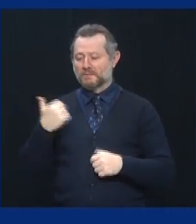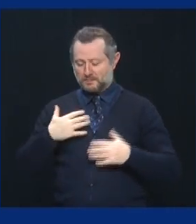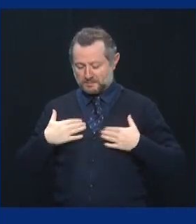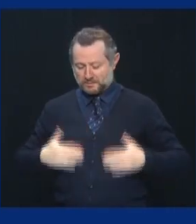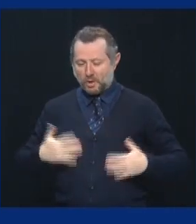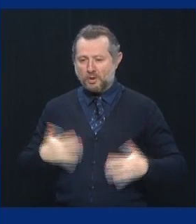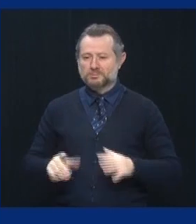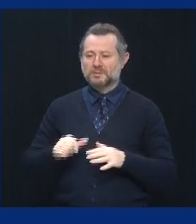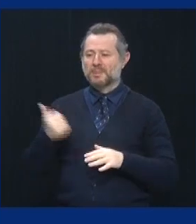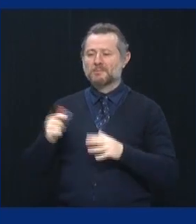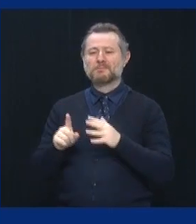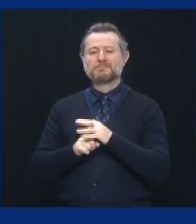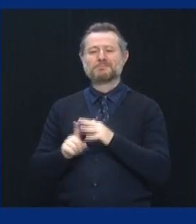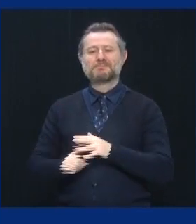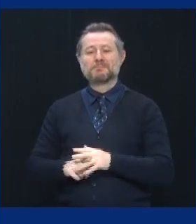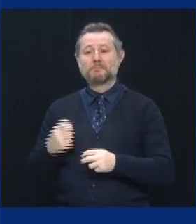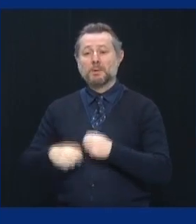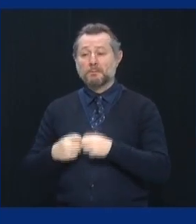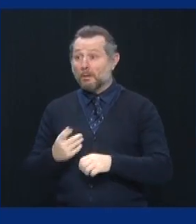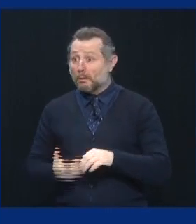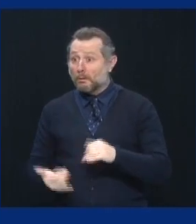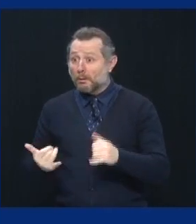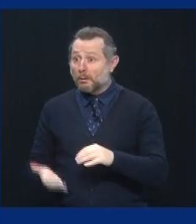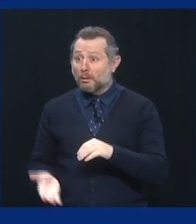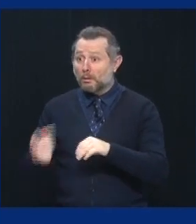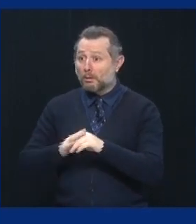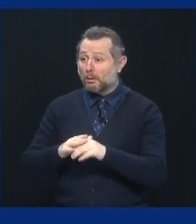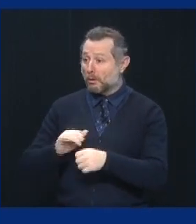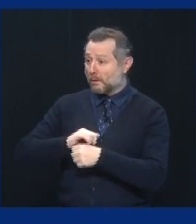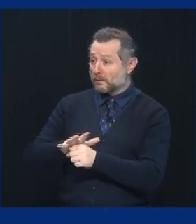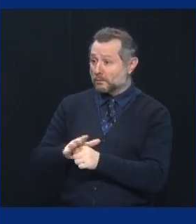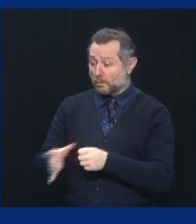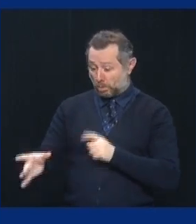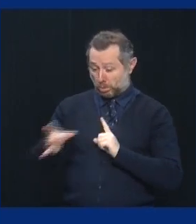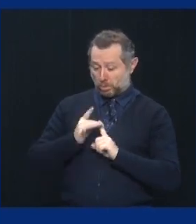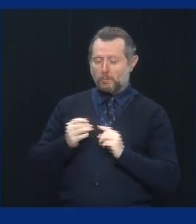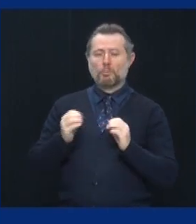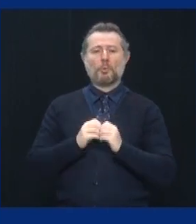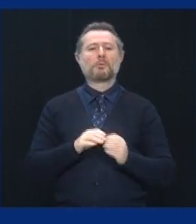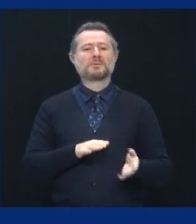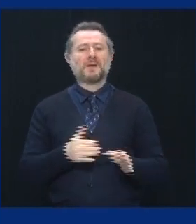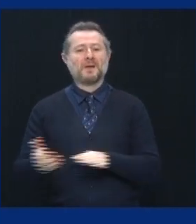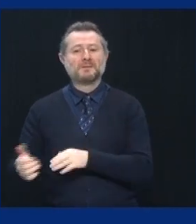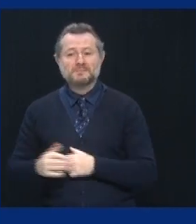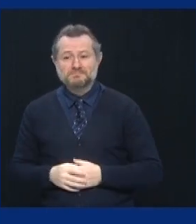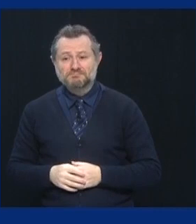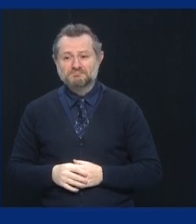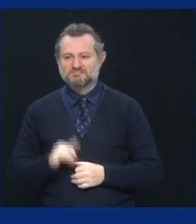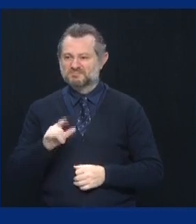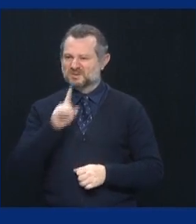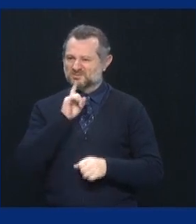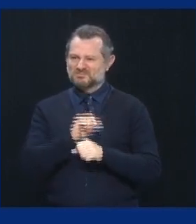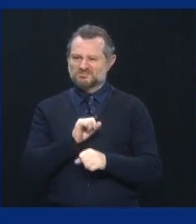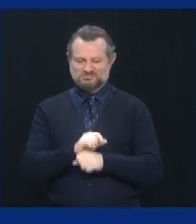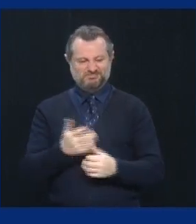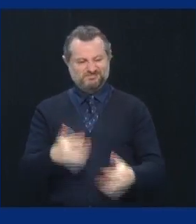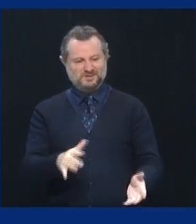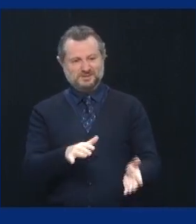YOU SAW ALL THE HEALTH CARE DISPARITIES, MORE CO-MORBIDITIES